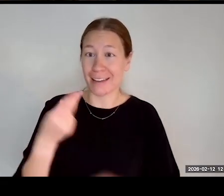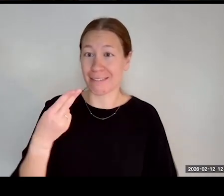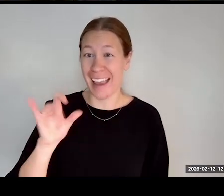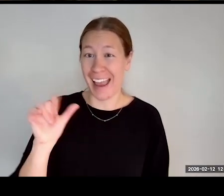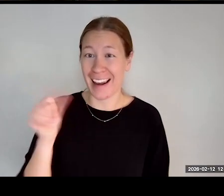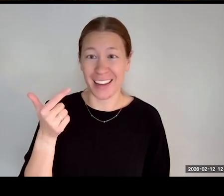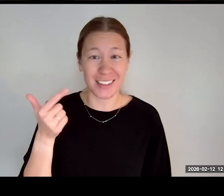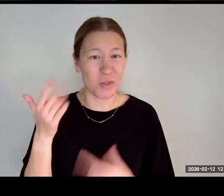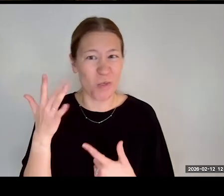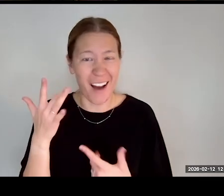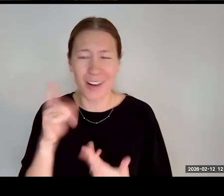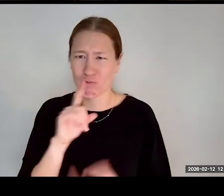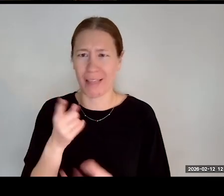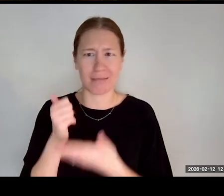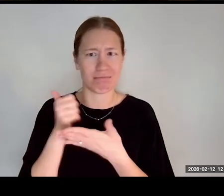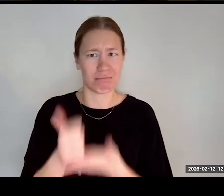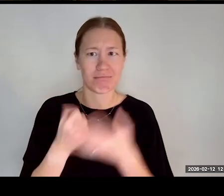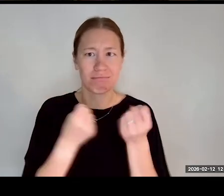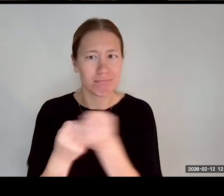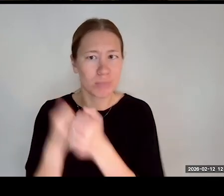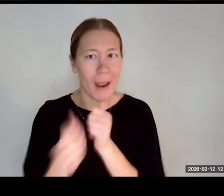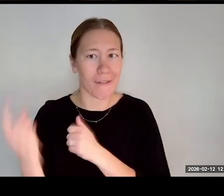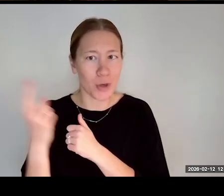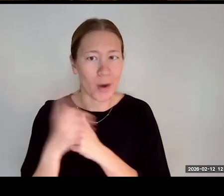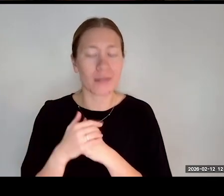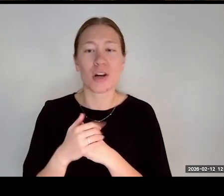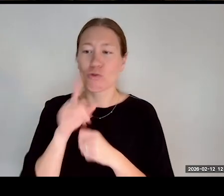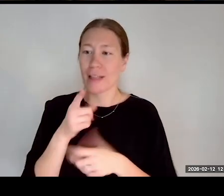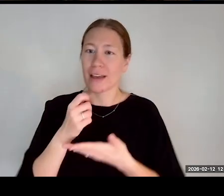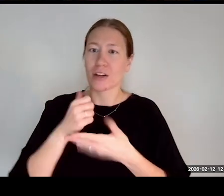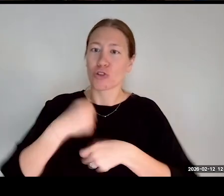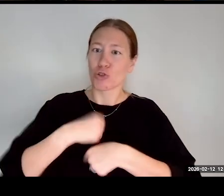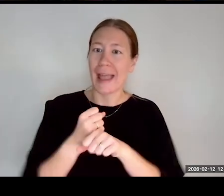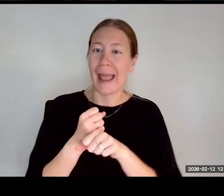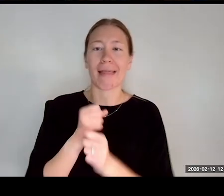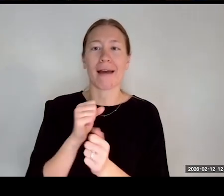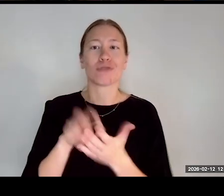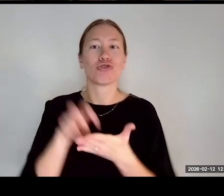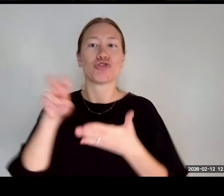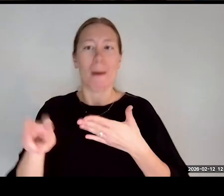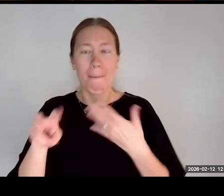So for assistive technology users, headings create jump to links and a way to browse through the document content